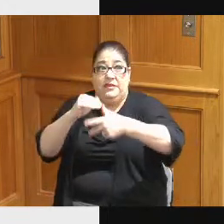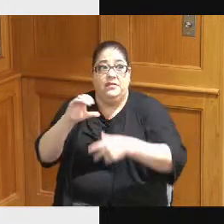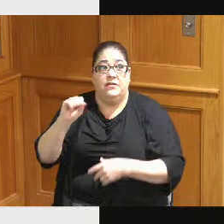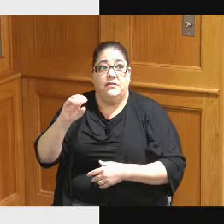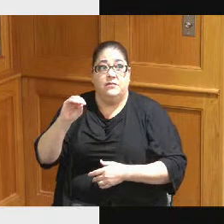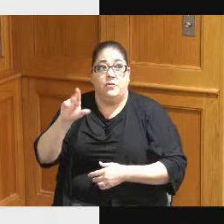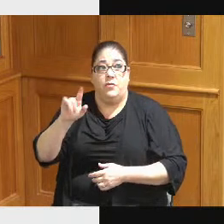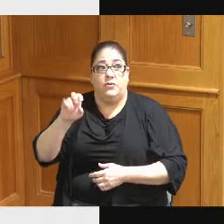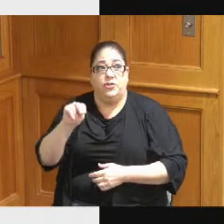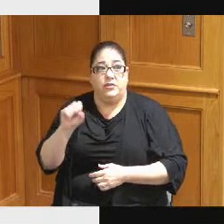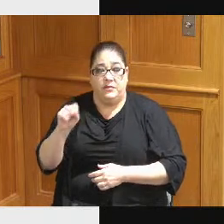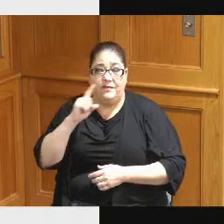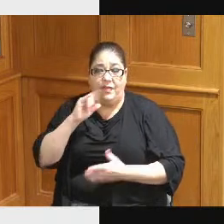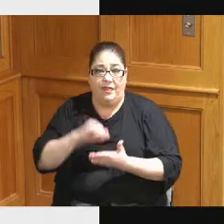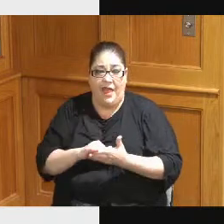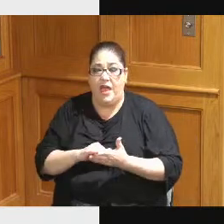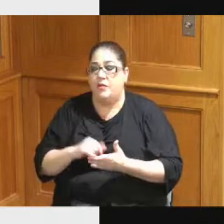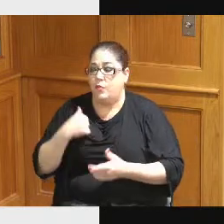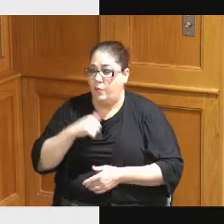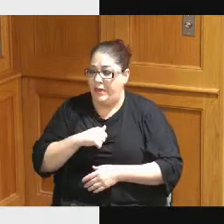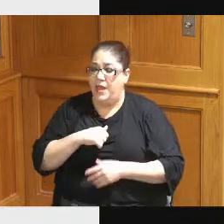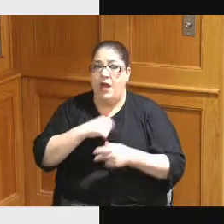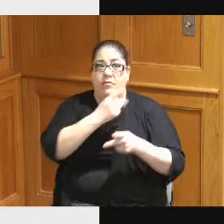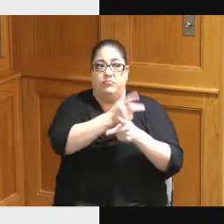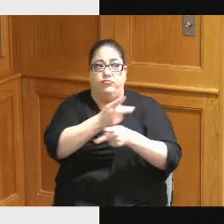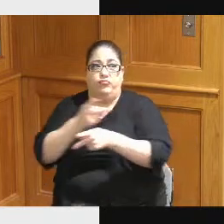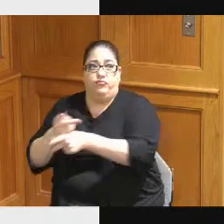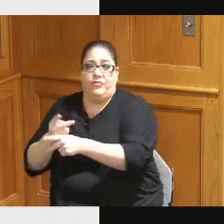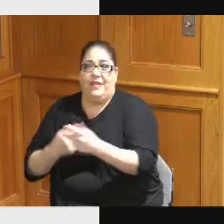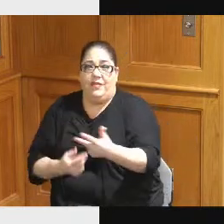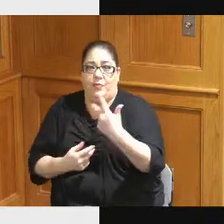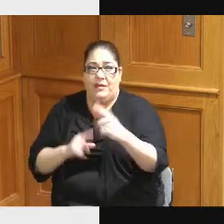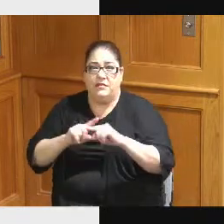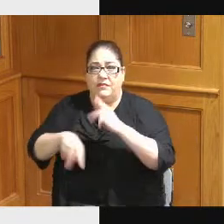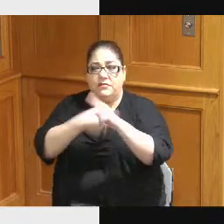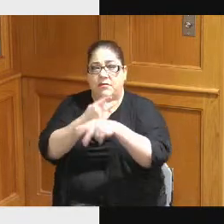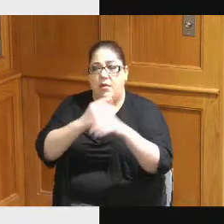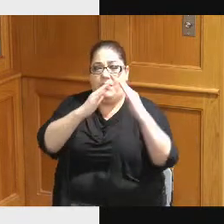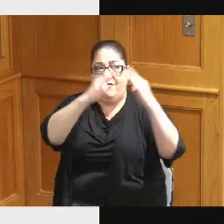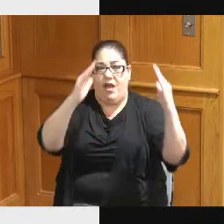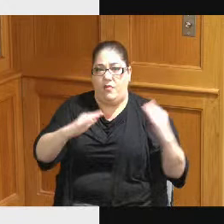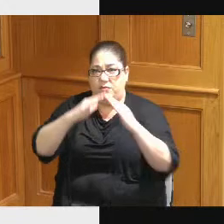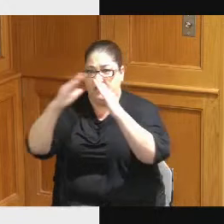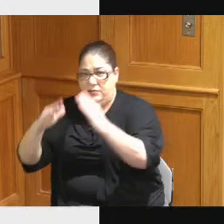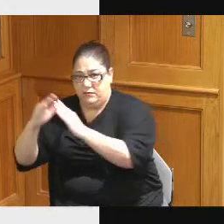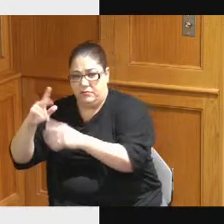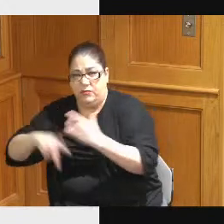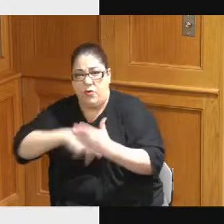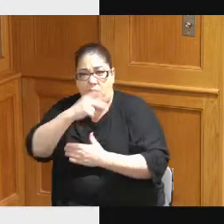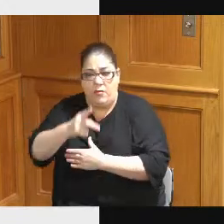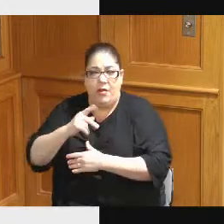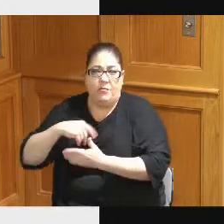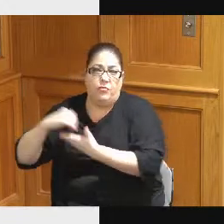through housing we oversee three types of housing programs that our partner agencies provide you